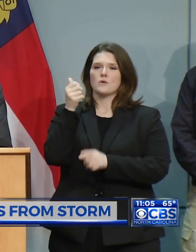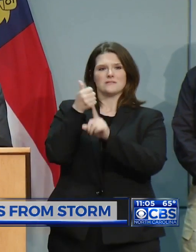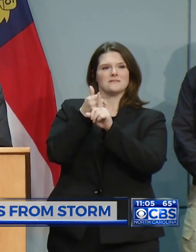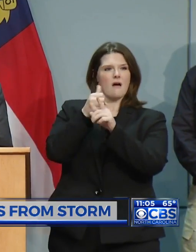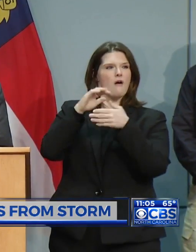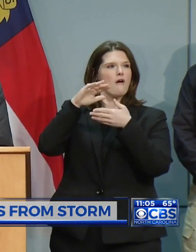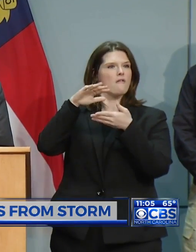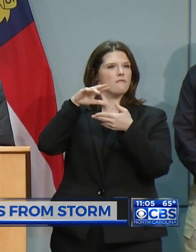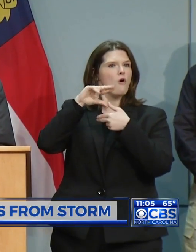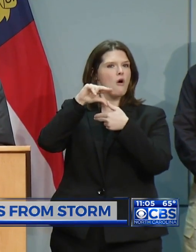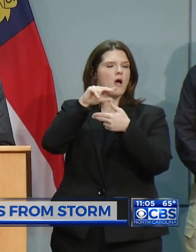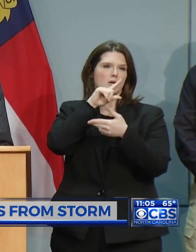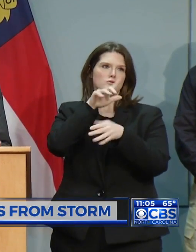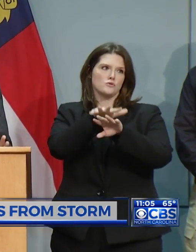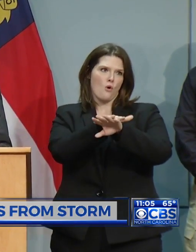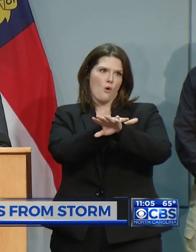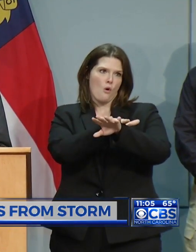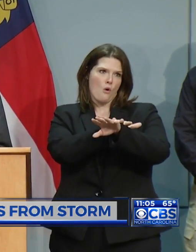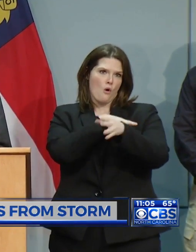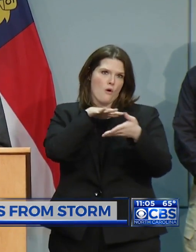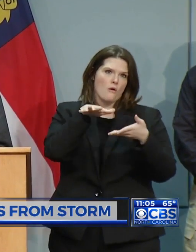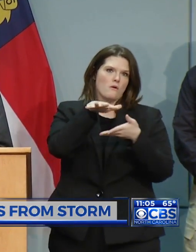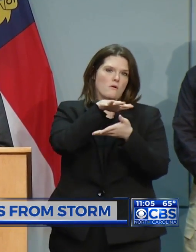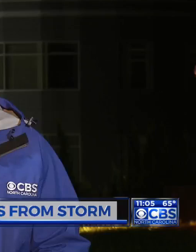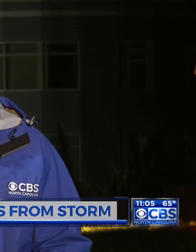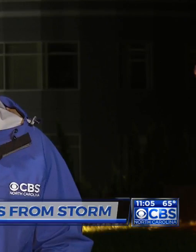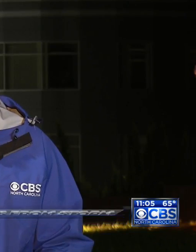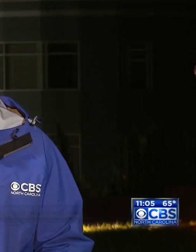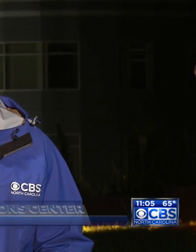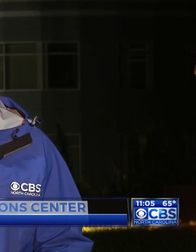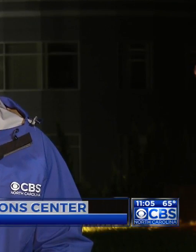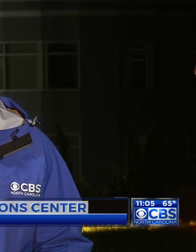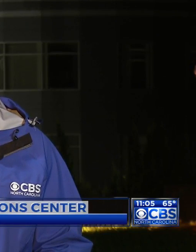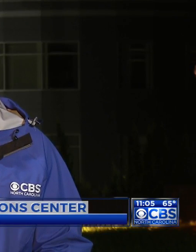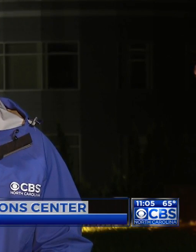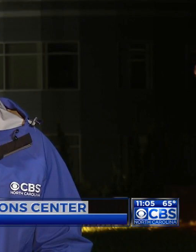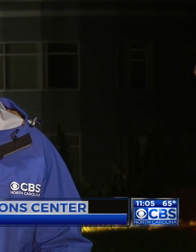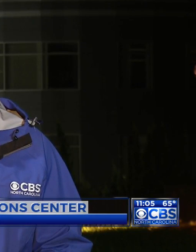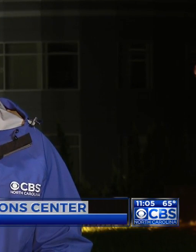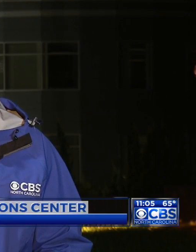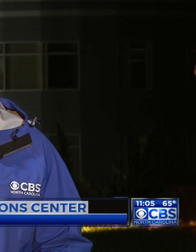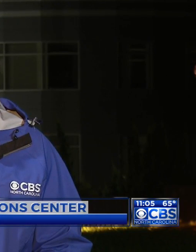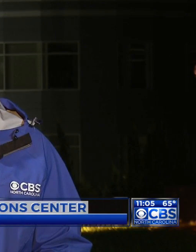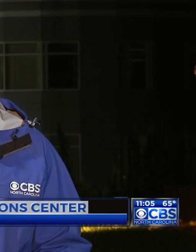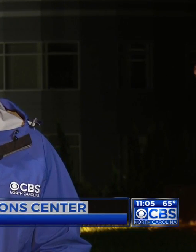IN TALKS WITH OFFICIALS IN SOUTH CAROLINA TO SEND RESOURCES THERE